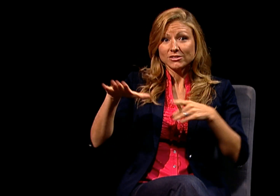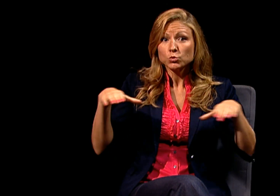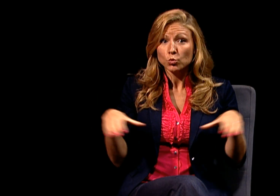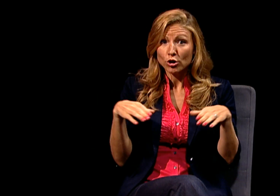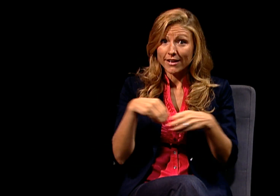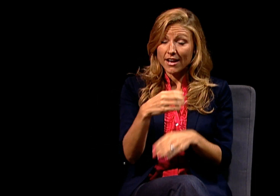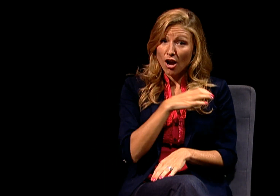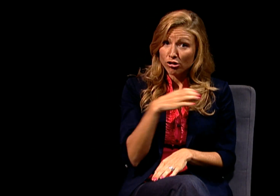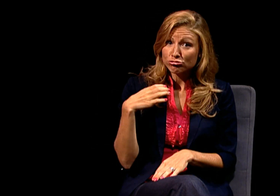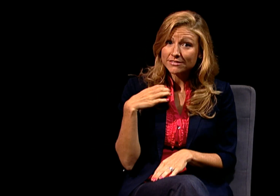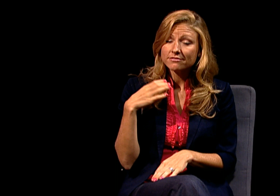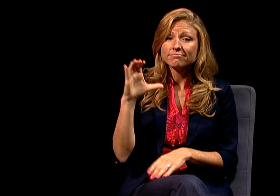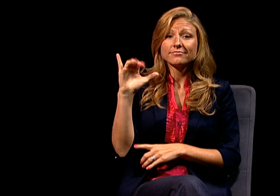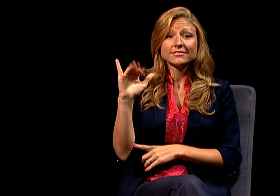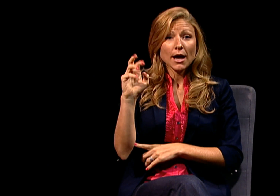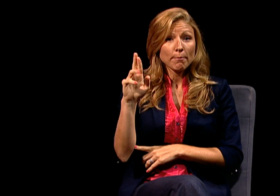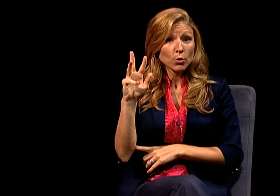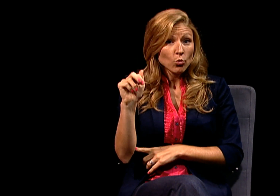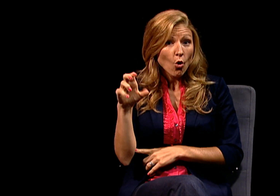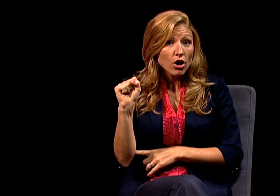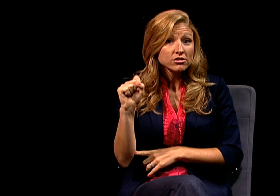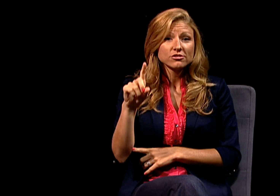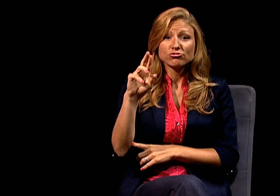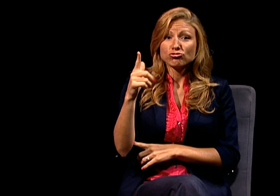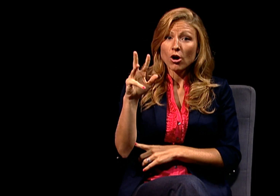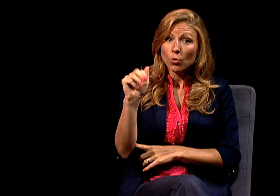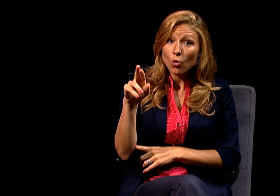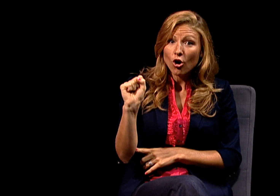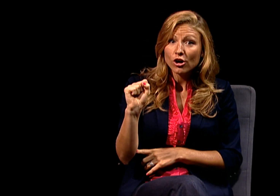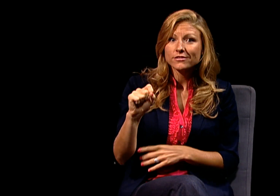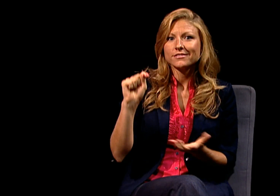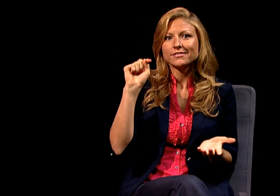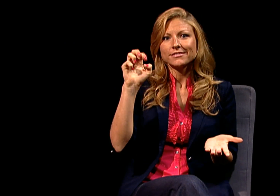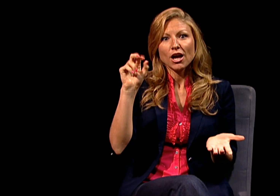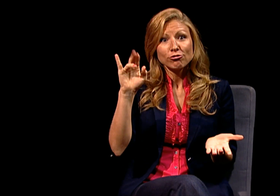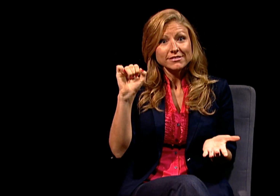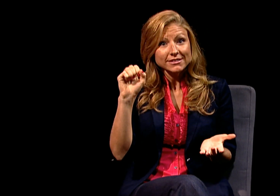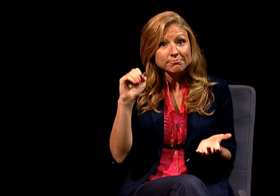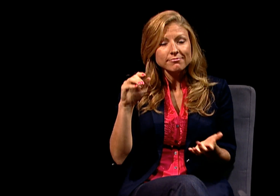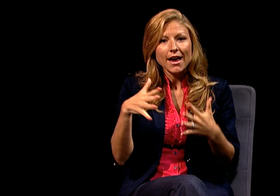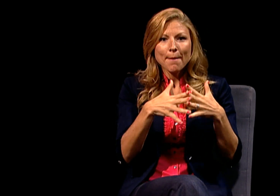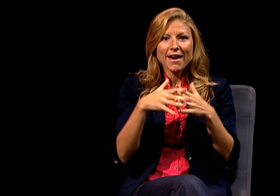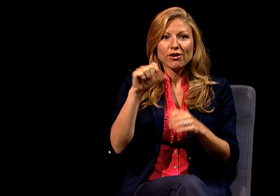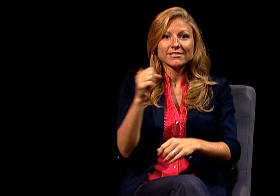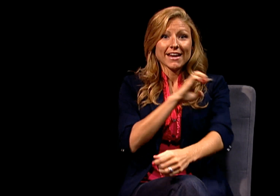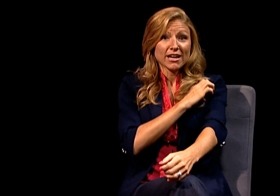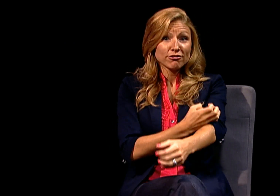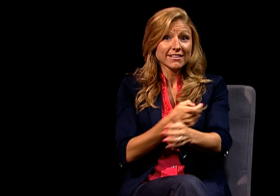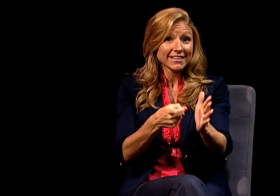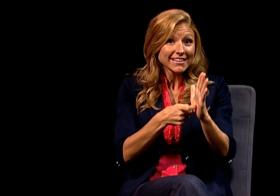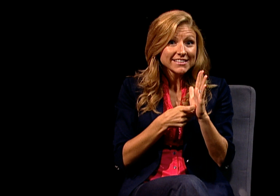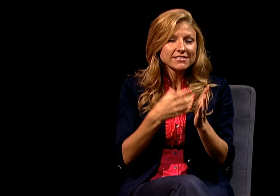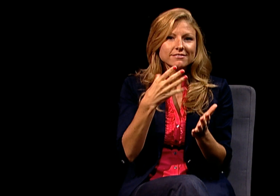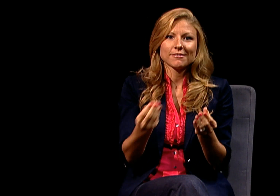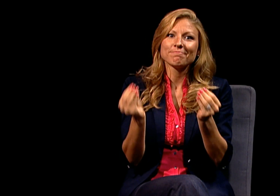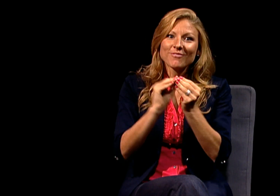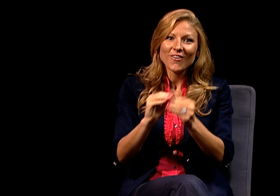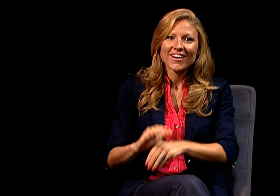ABOUT CYBER WARS, DRUG WARS, TERRORISM, AMERICA'S ENERGY NEEDS, AND MORE.